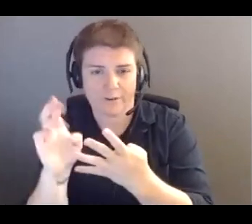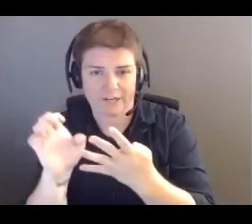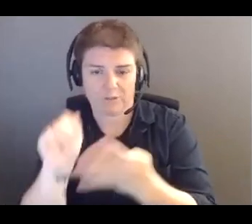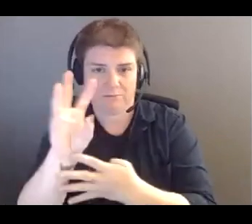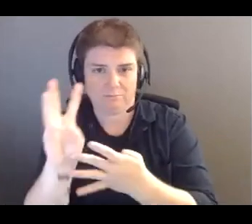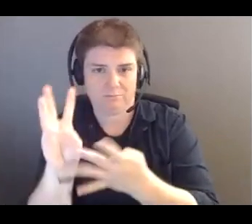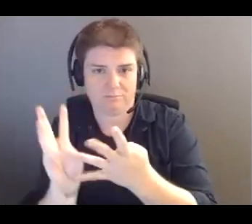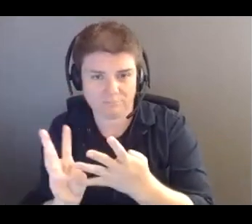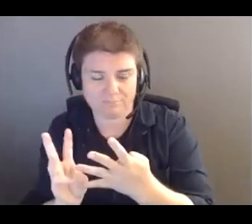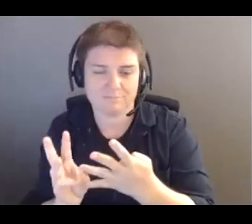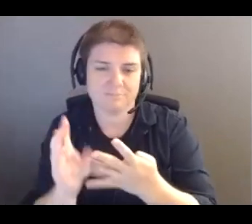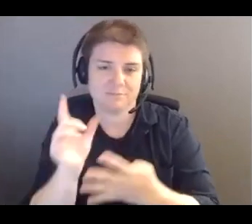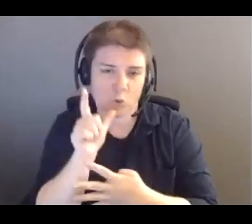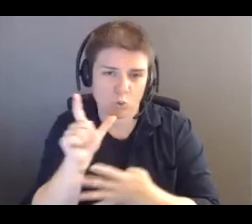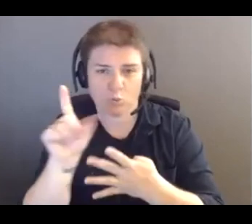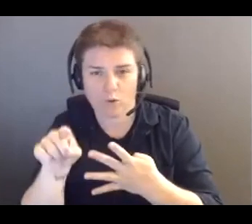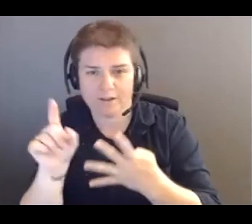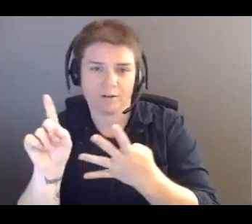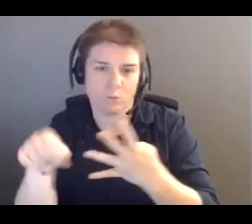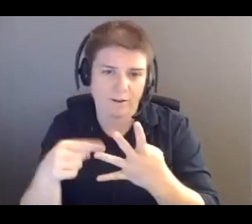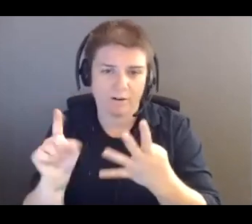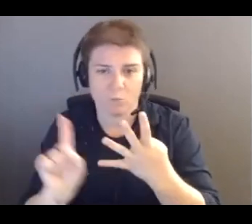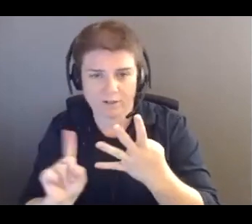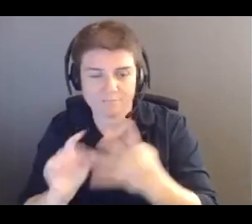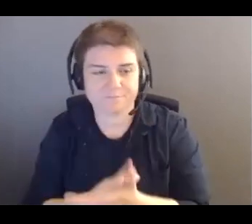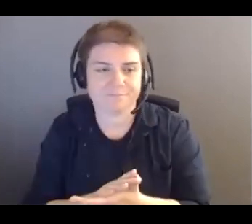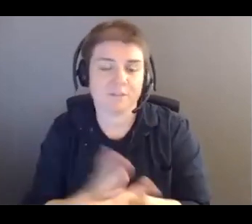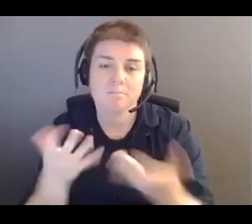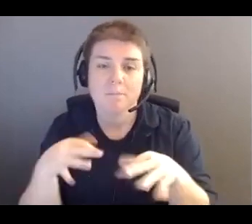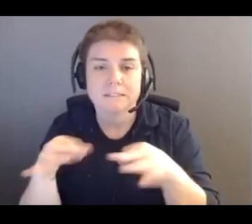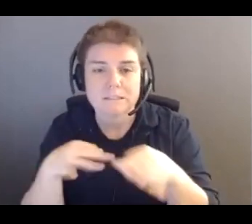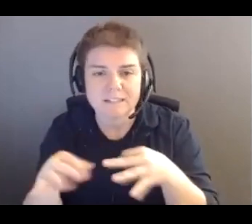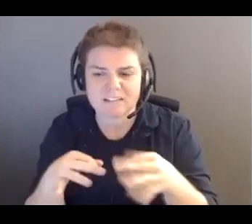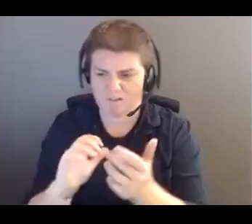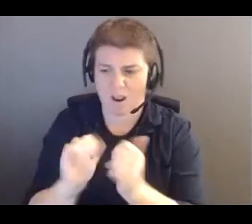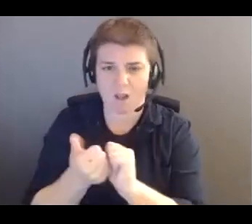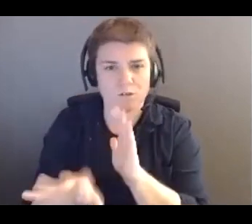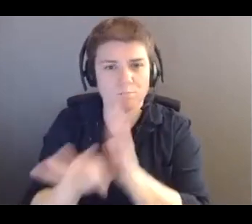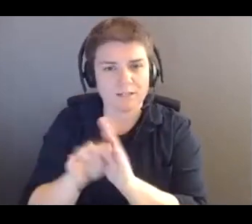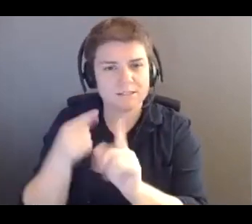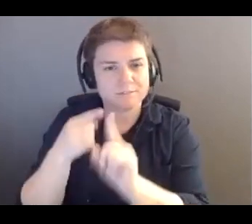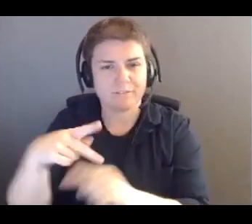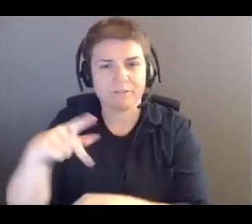example, you might explain how you came to select a particular platform or venue to share